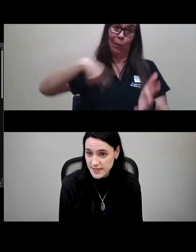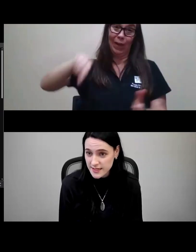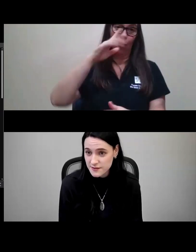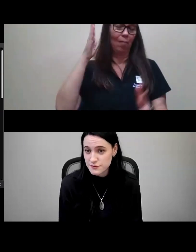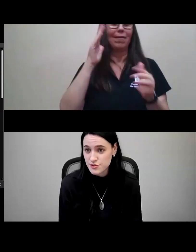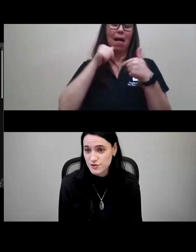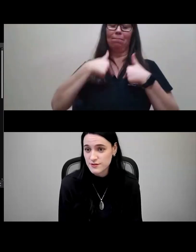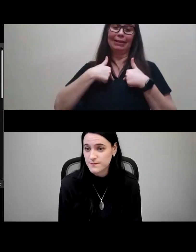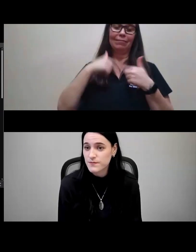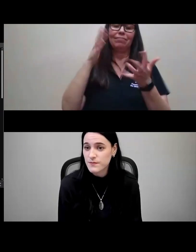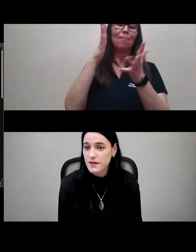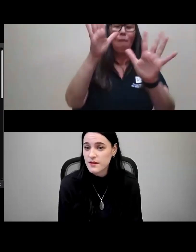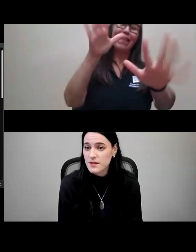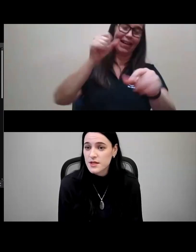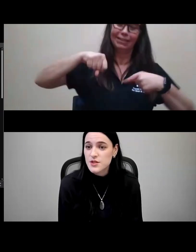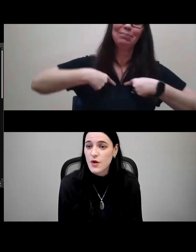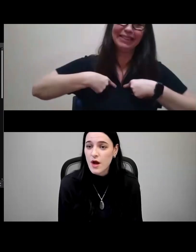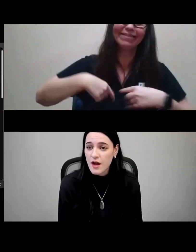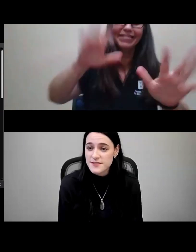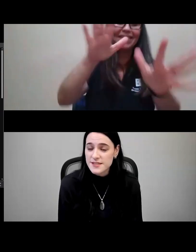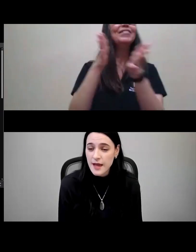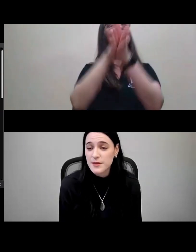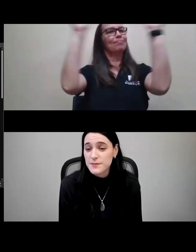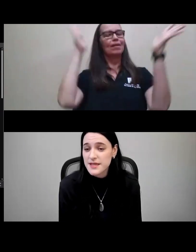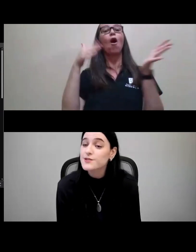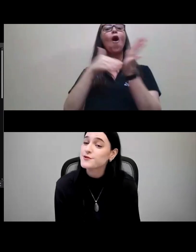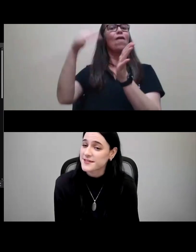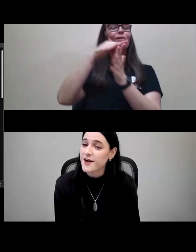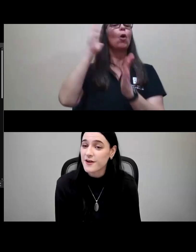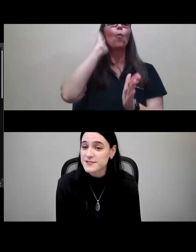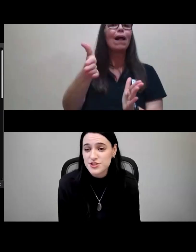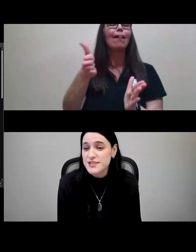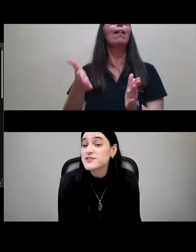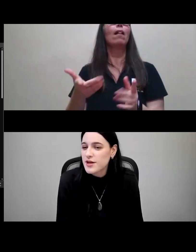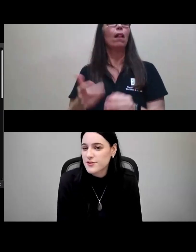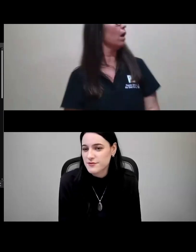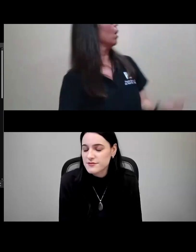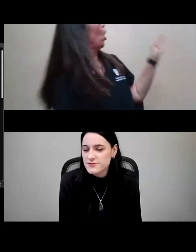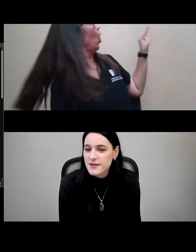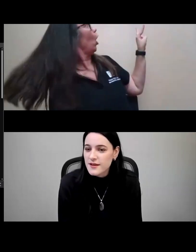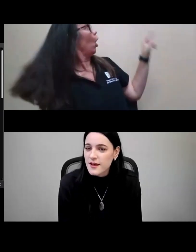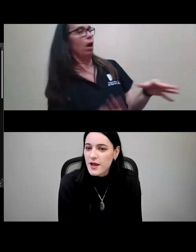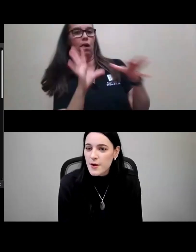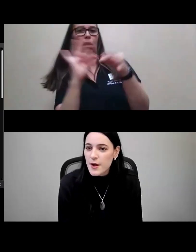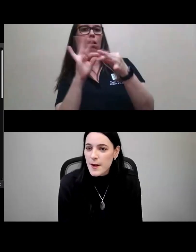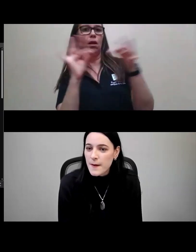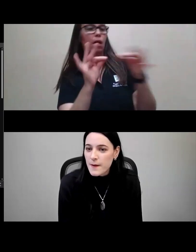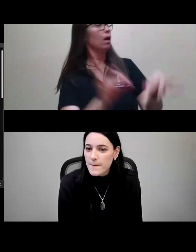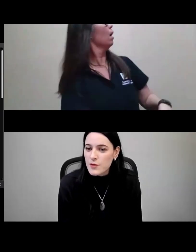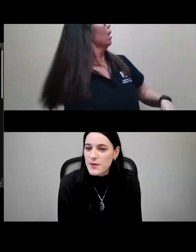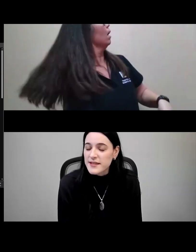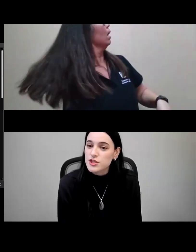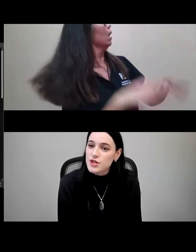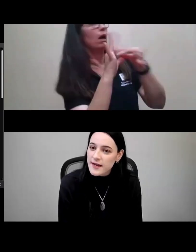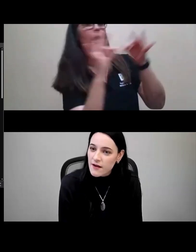presenting in the future. So often, I mean me included, often just in general, we might look